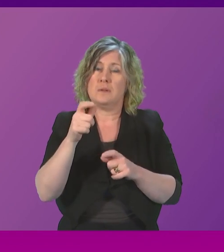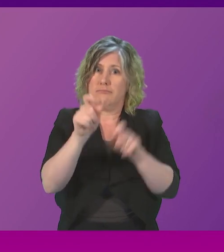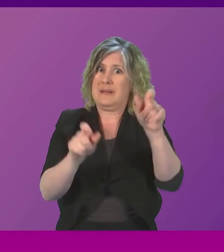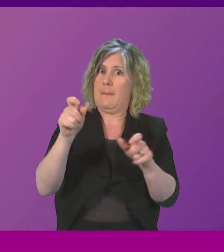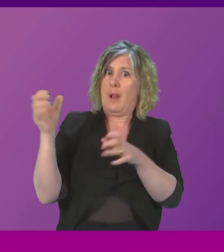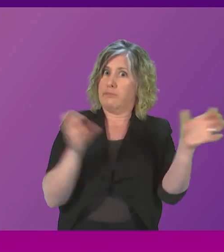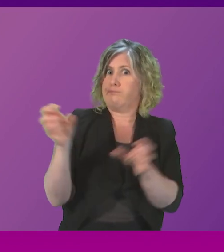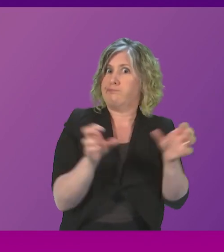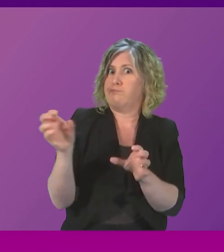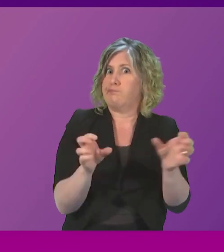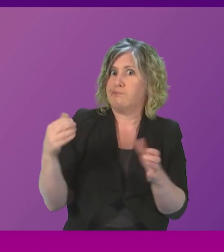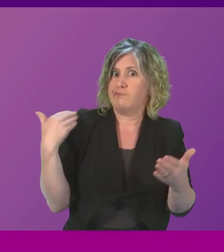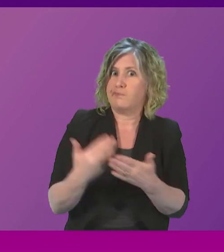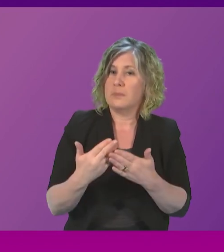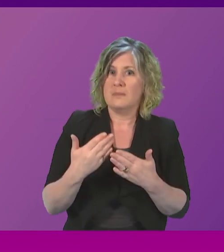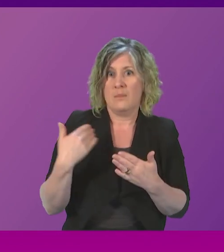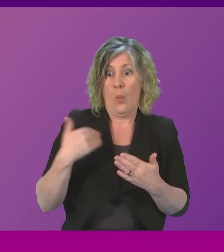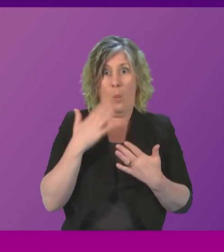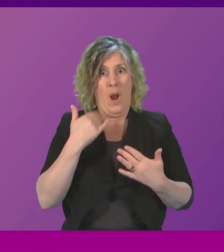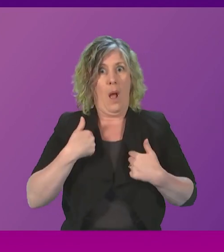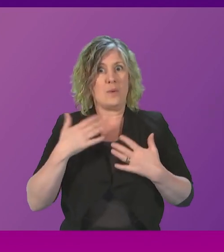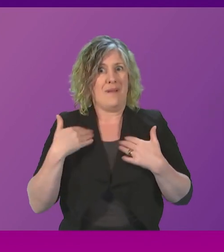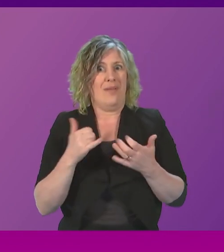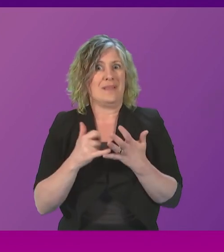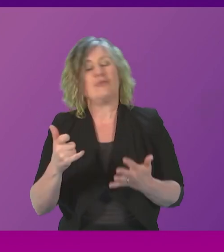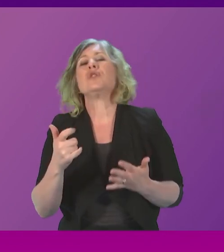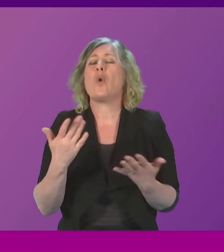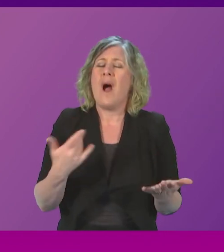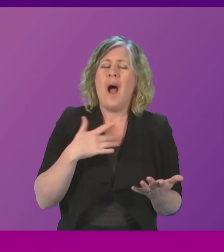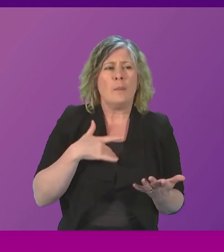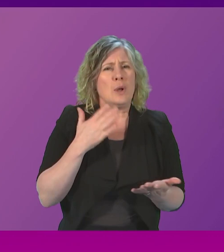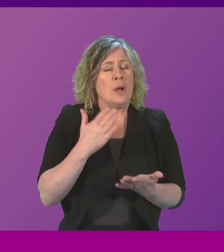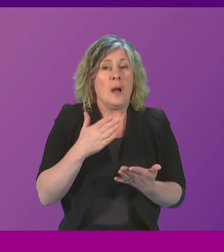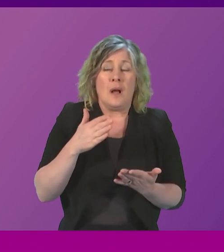I fully accept that all that will be cold comfort to Alan, Robert and their family.